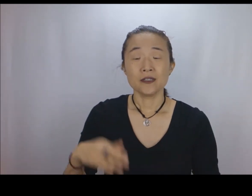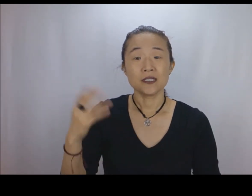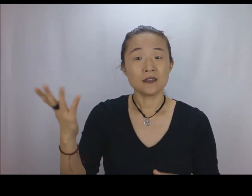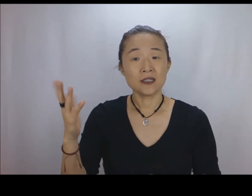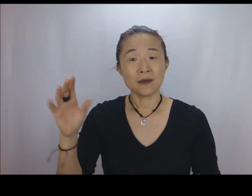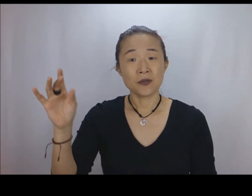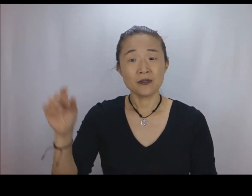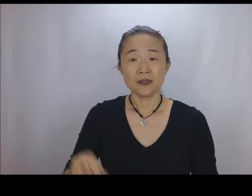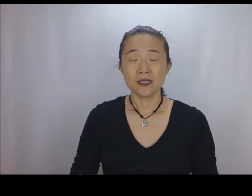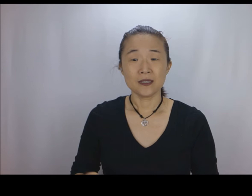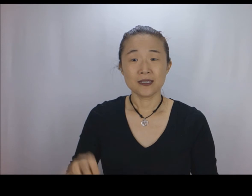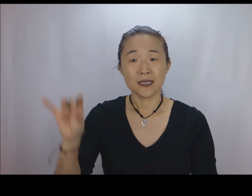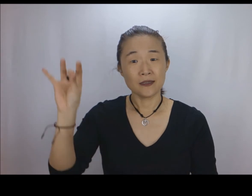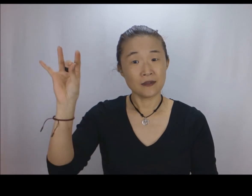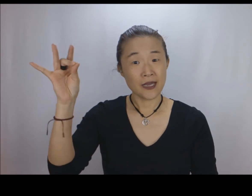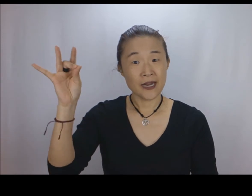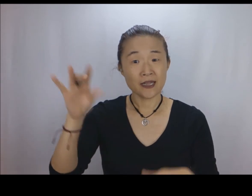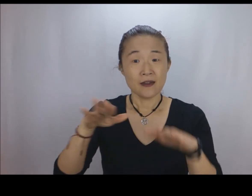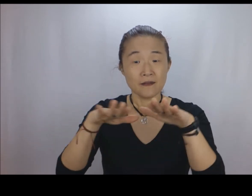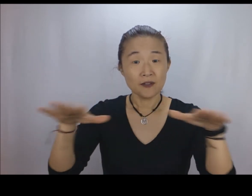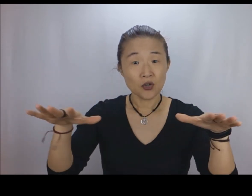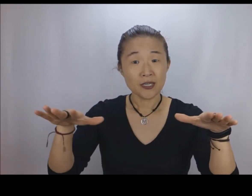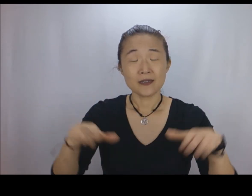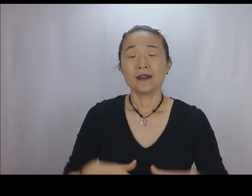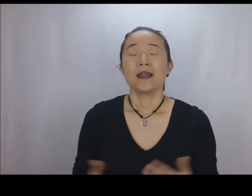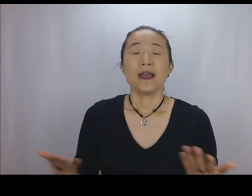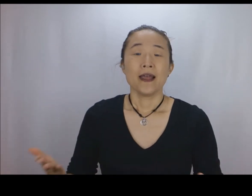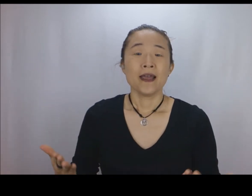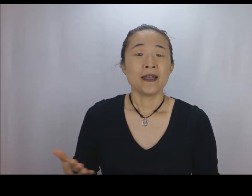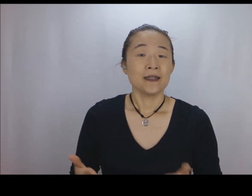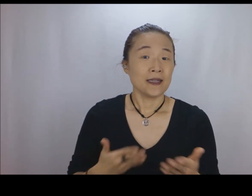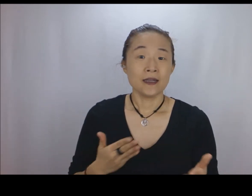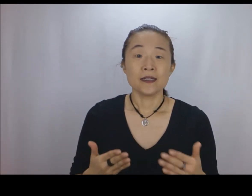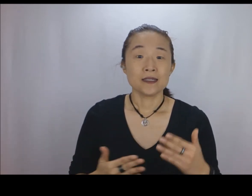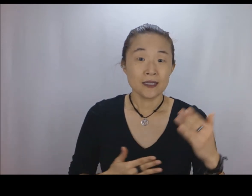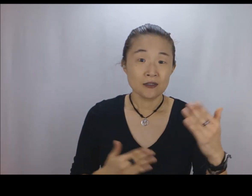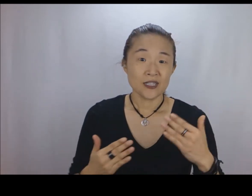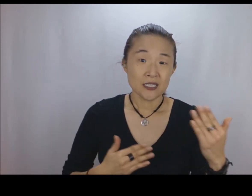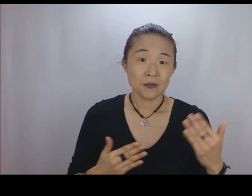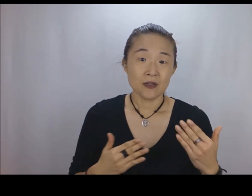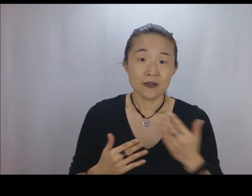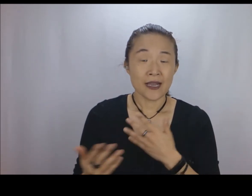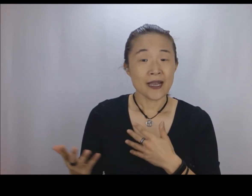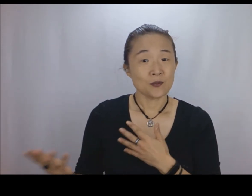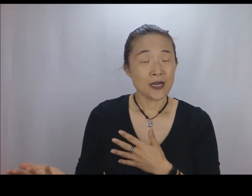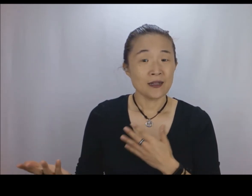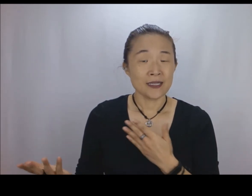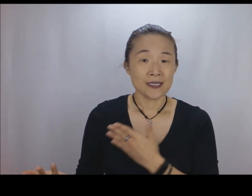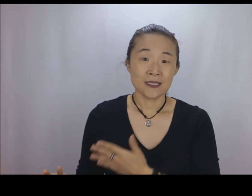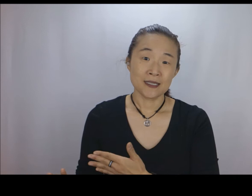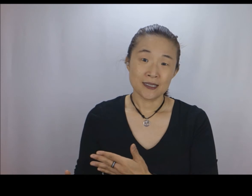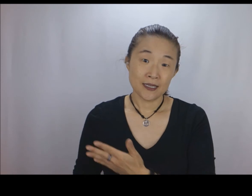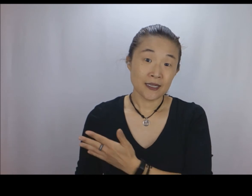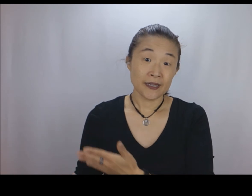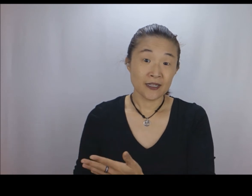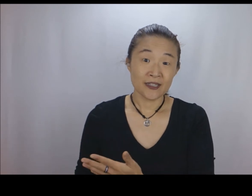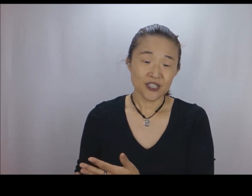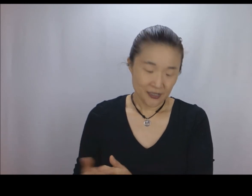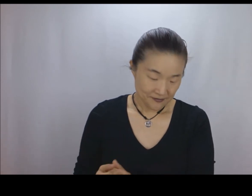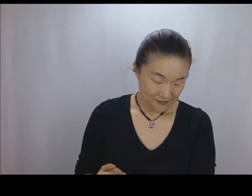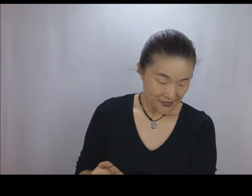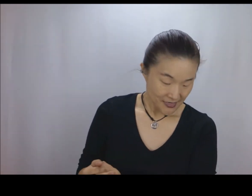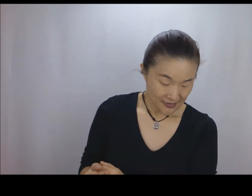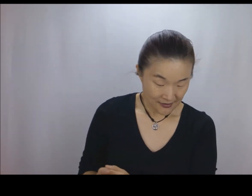you just do the number and you can say, you know, eighth floor, and it is interchangeable as well as it is in English